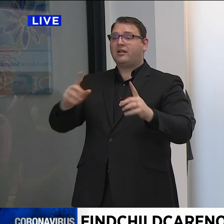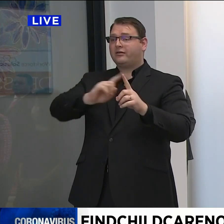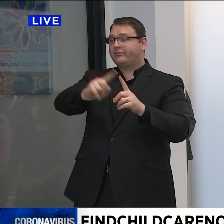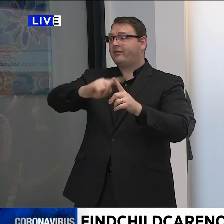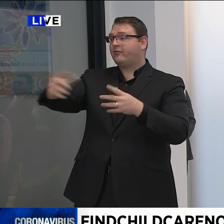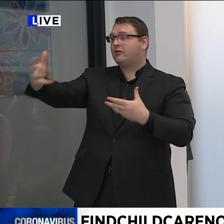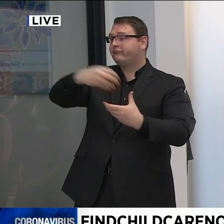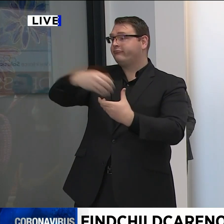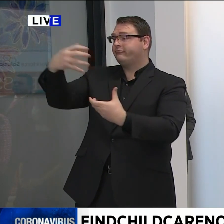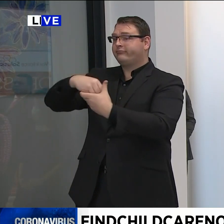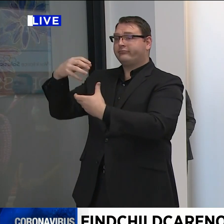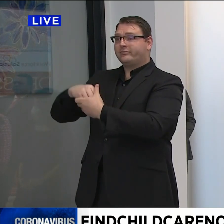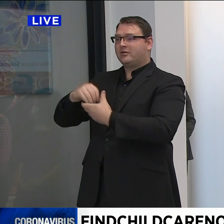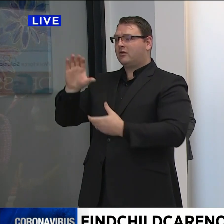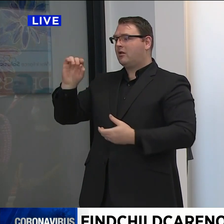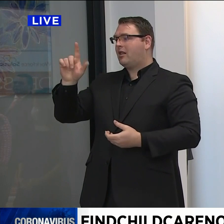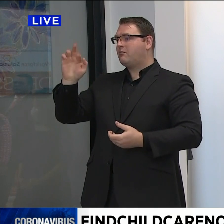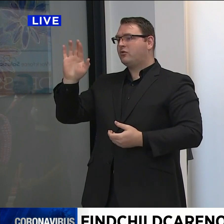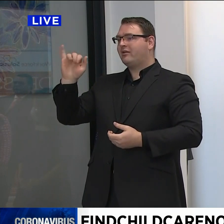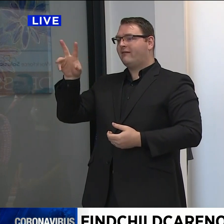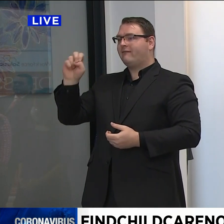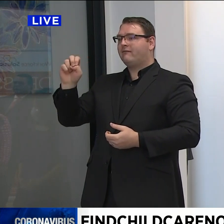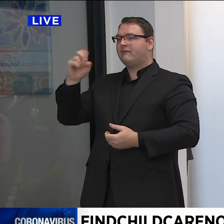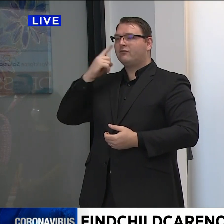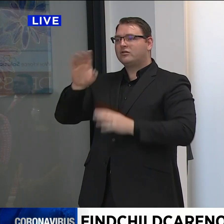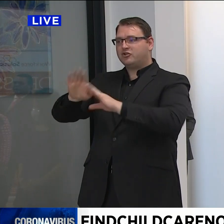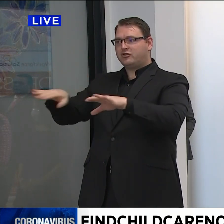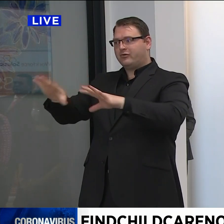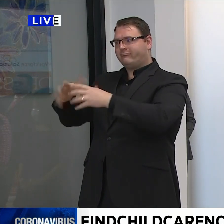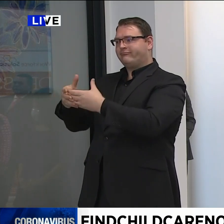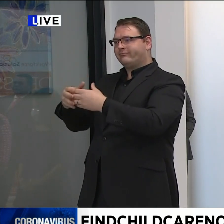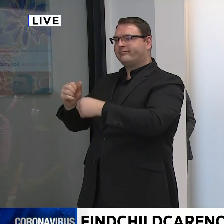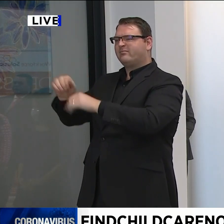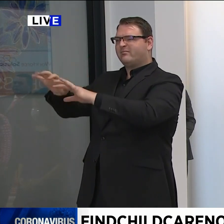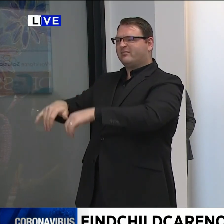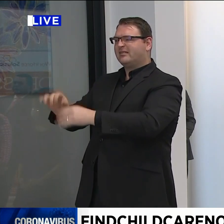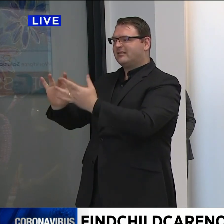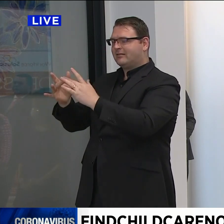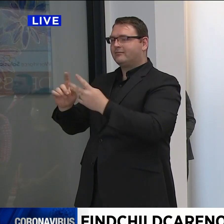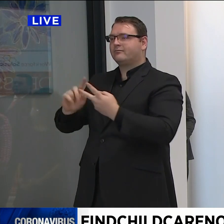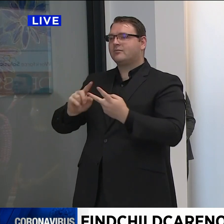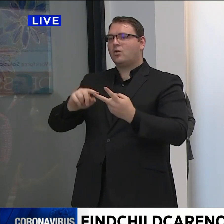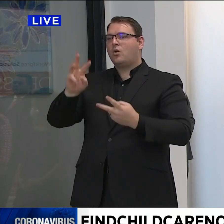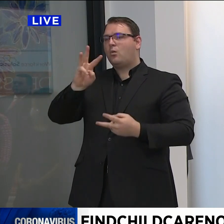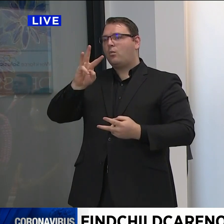should be able to afford it. It is such a unique a response It is such a unique a response from our from our region so many folks coming